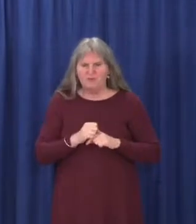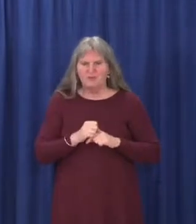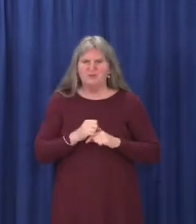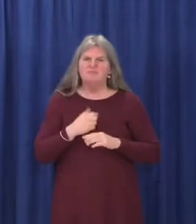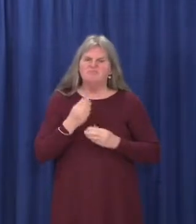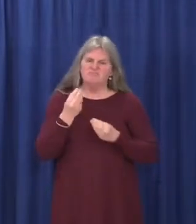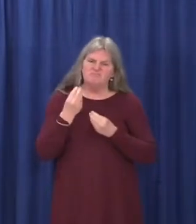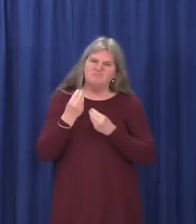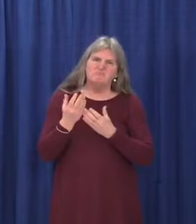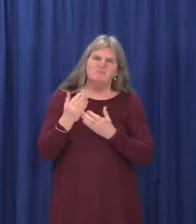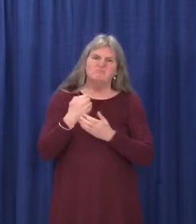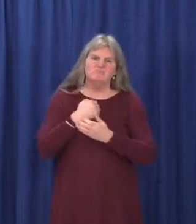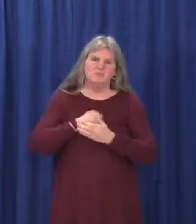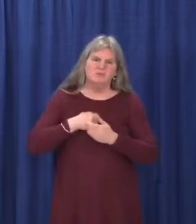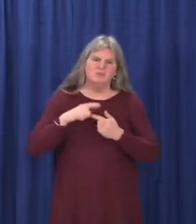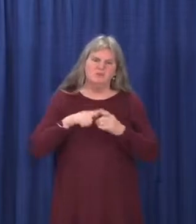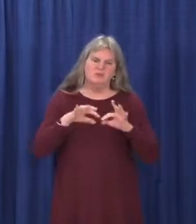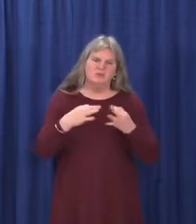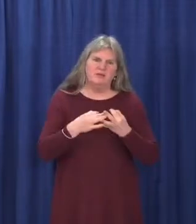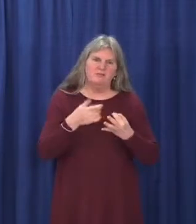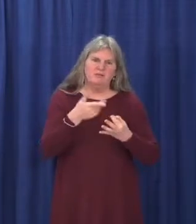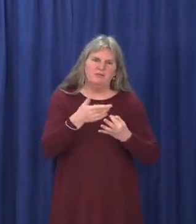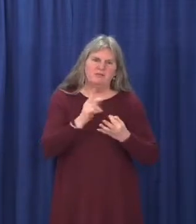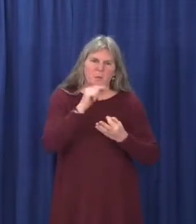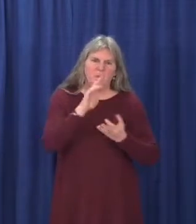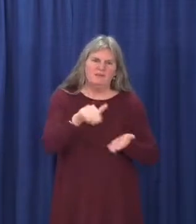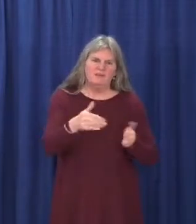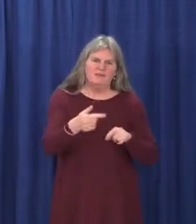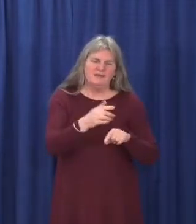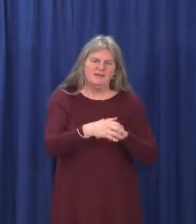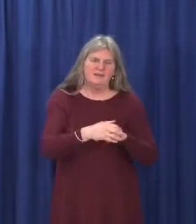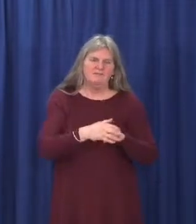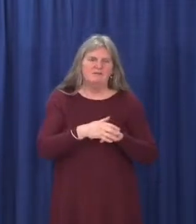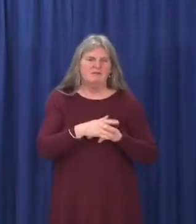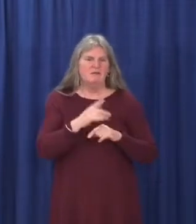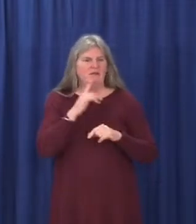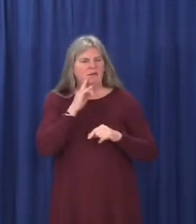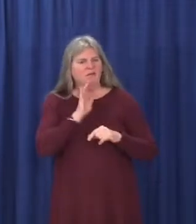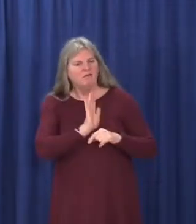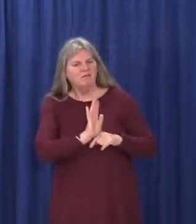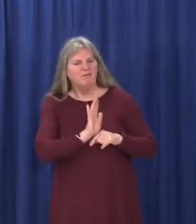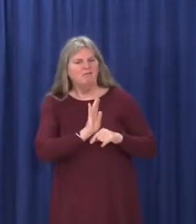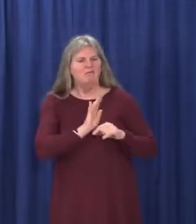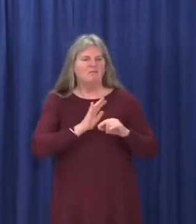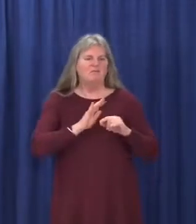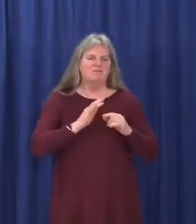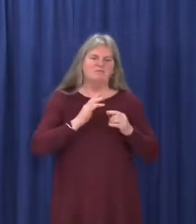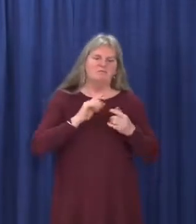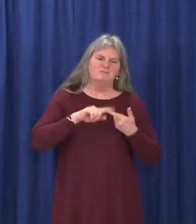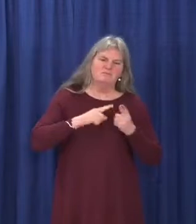of these individuals. Our thoughts or with their friends and loved ones during this difficult time.